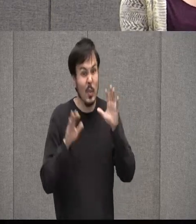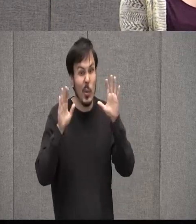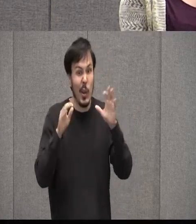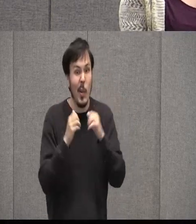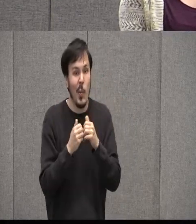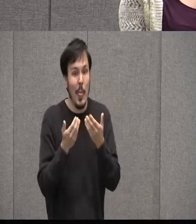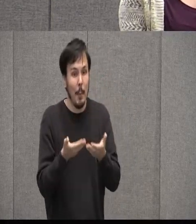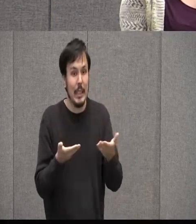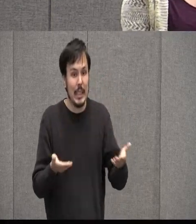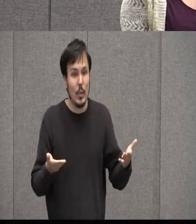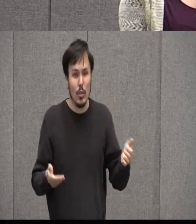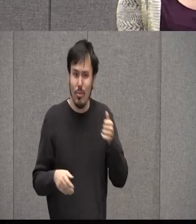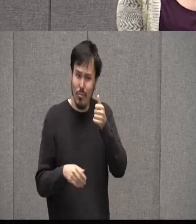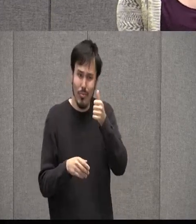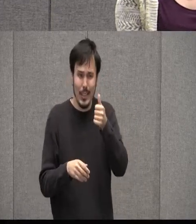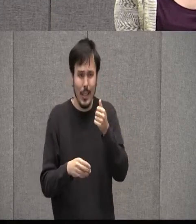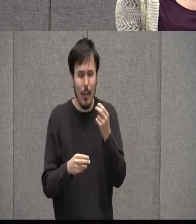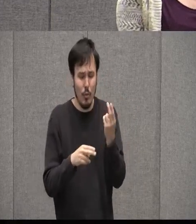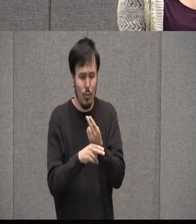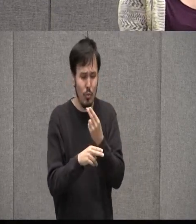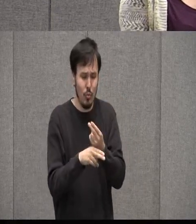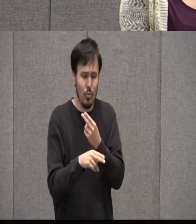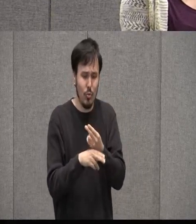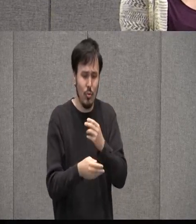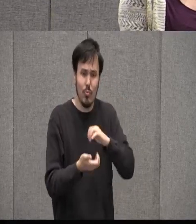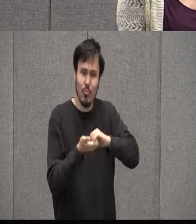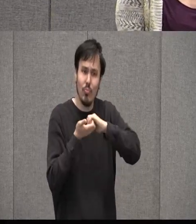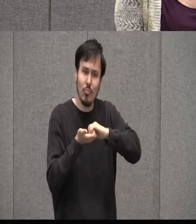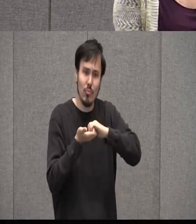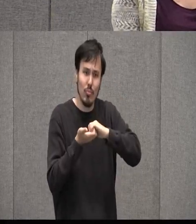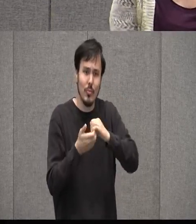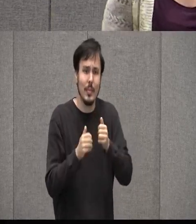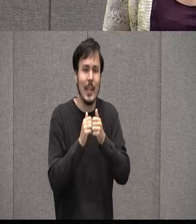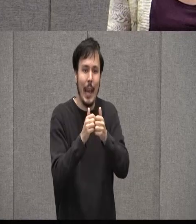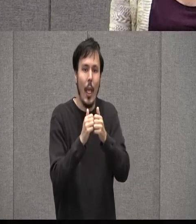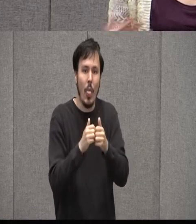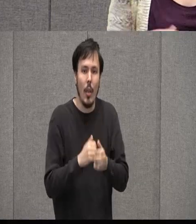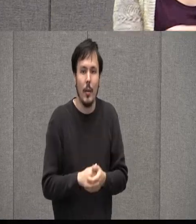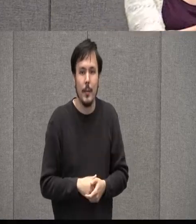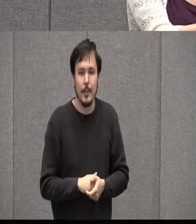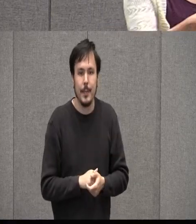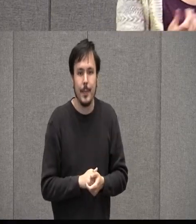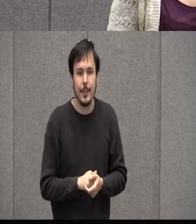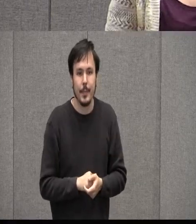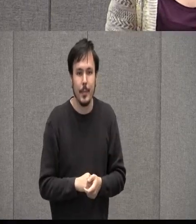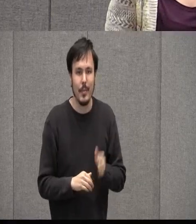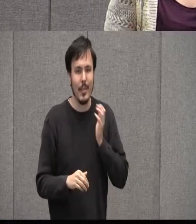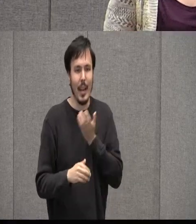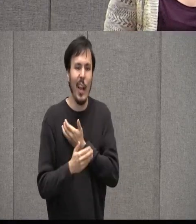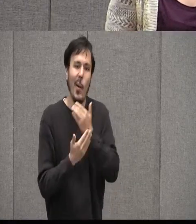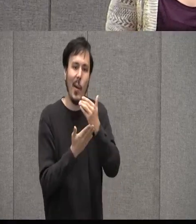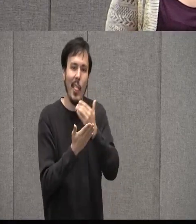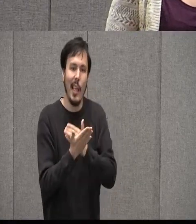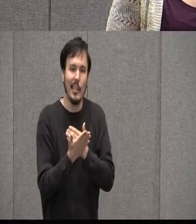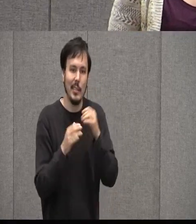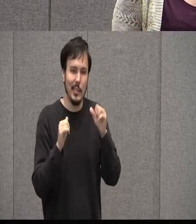is you can use them together in so many different ways. All of our little lessons here can work together